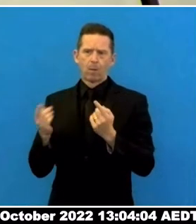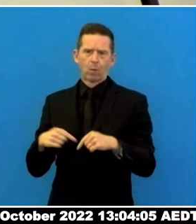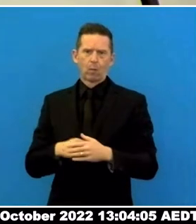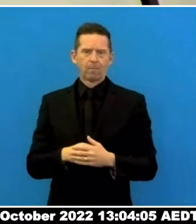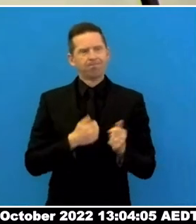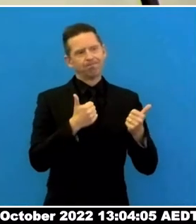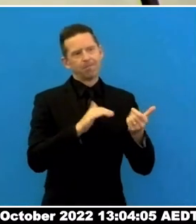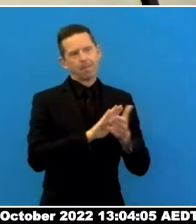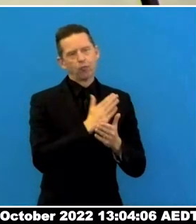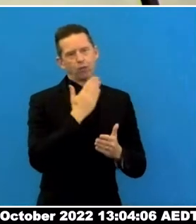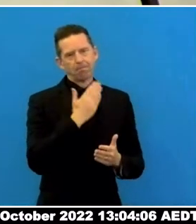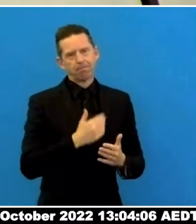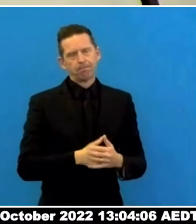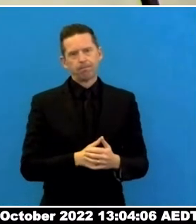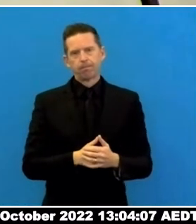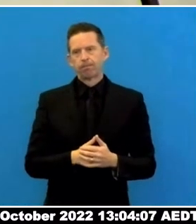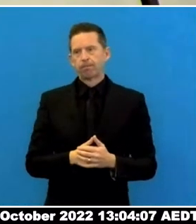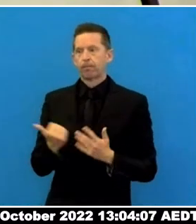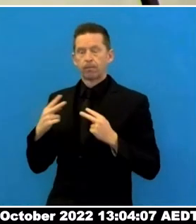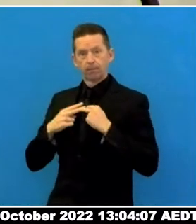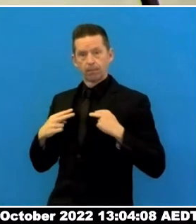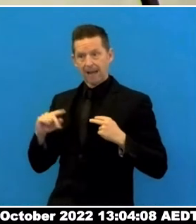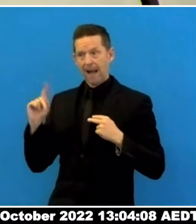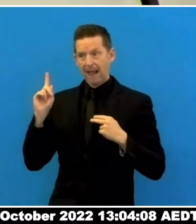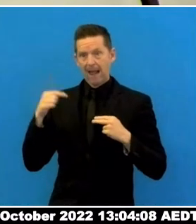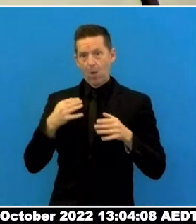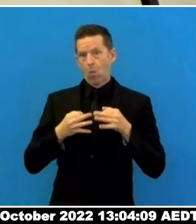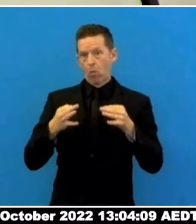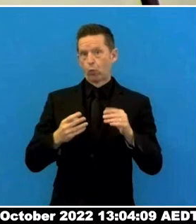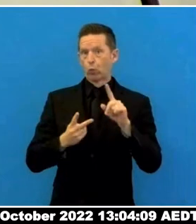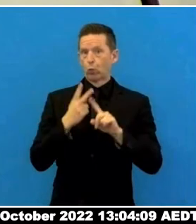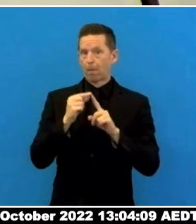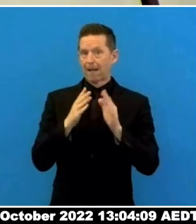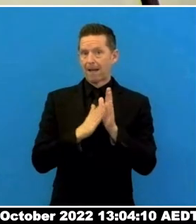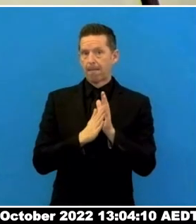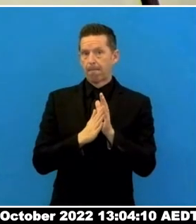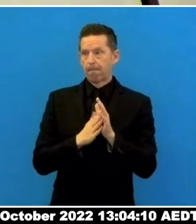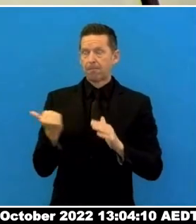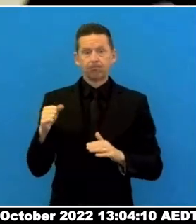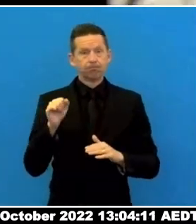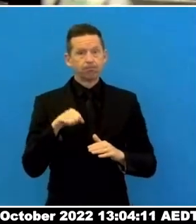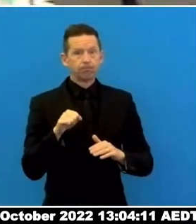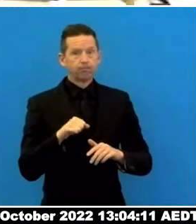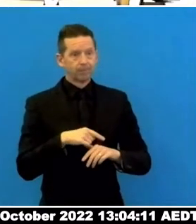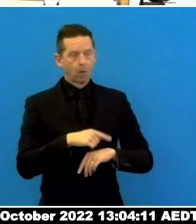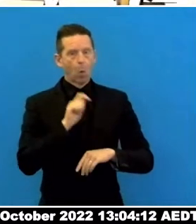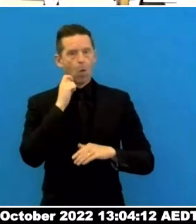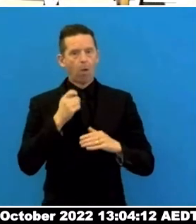Pleasure. Thank you, Commissioners. Can we adjourn now until 2 pm. Yes, it's just after 1. We shall adjourn.